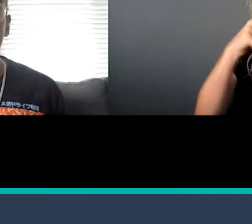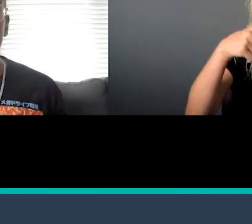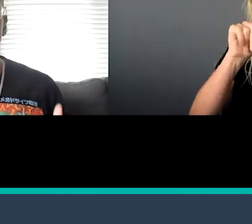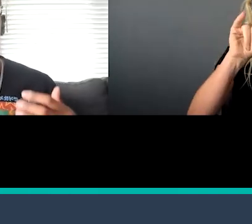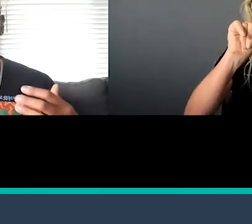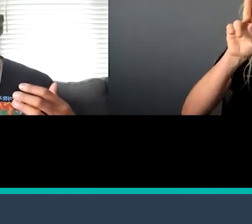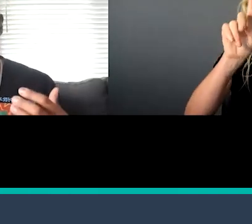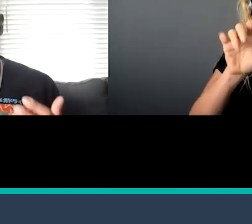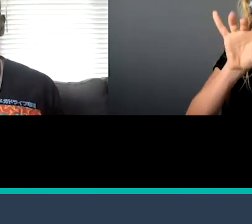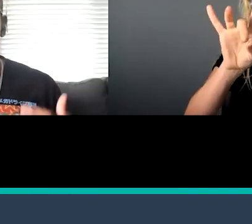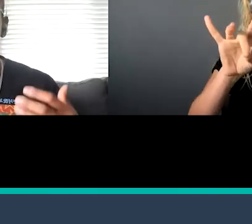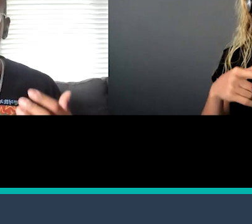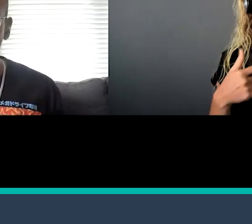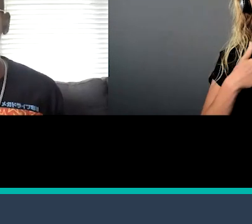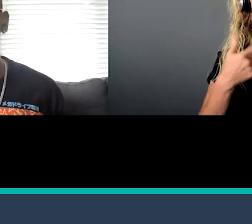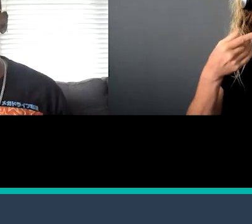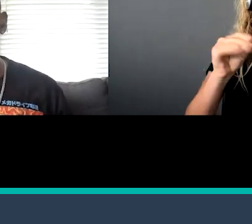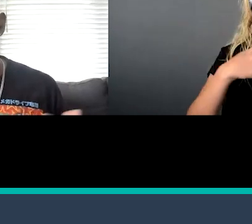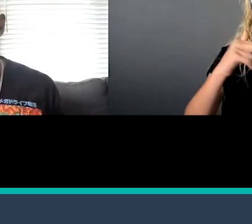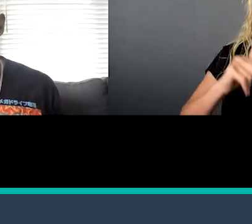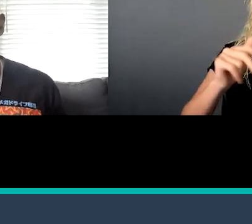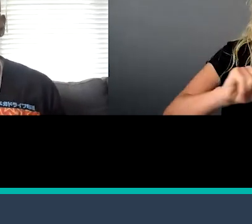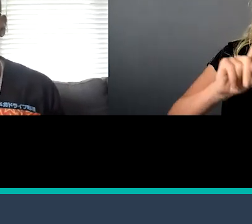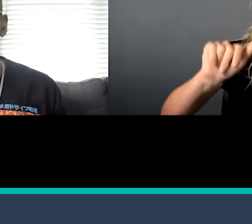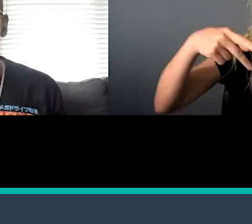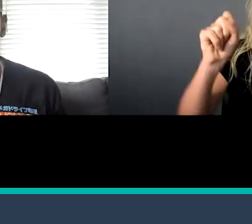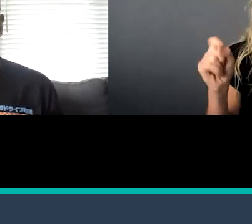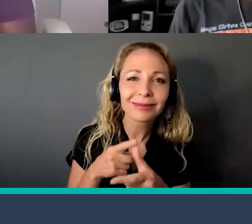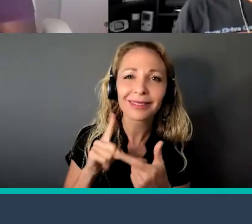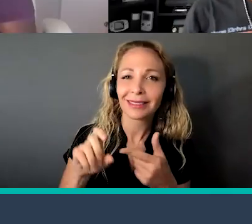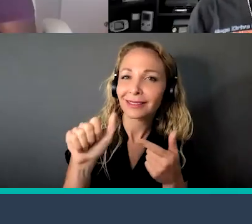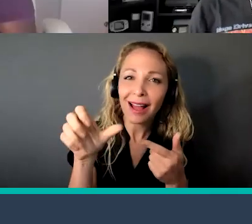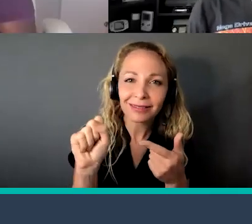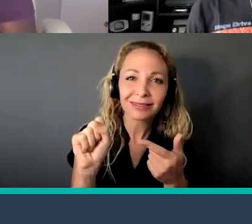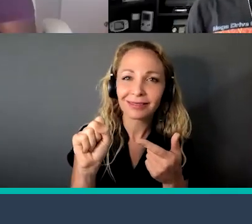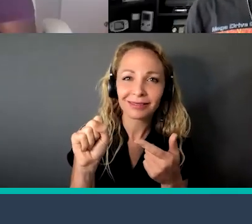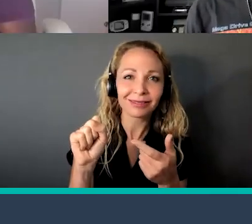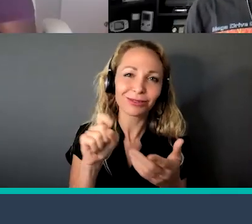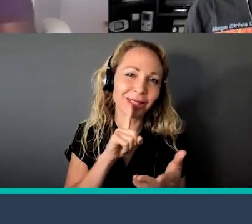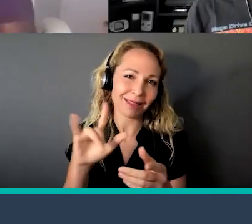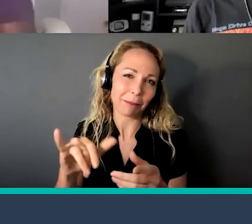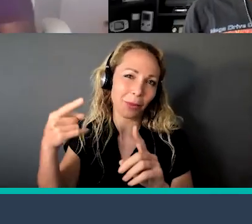APPLICATIONS. I MEAN WE SELL SASS AT THAT POINT AND WE HAVE A LOT OF